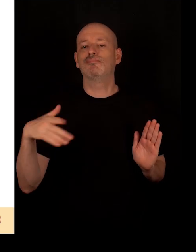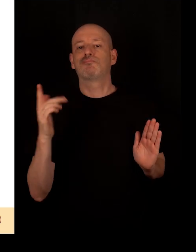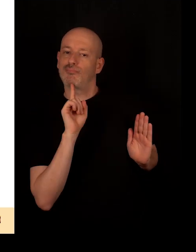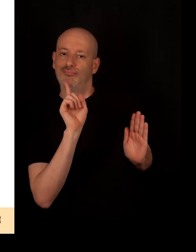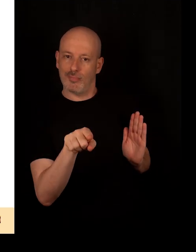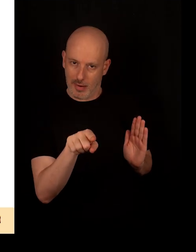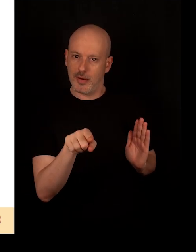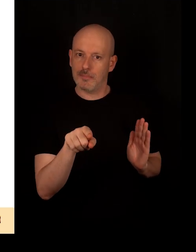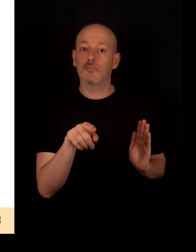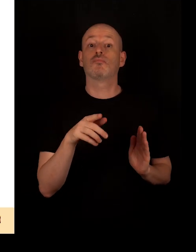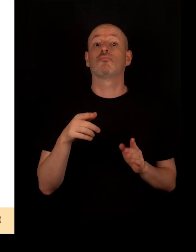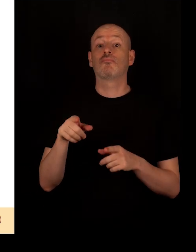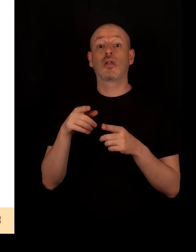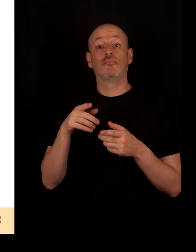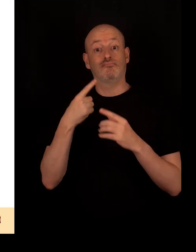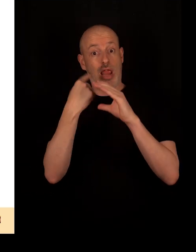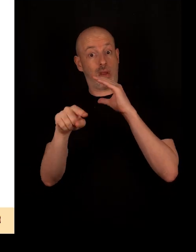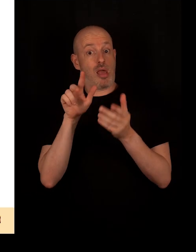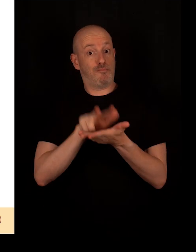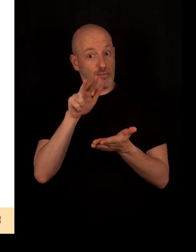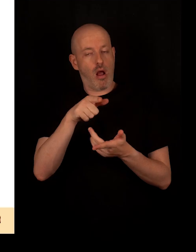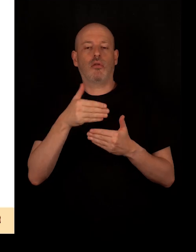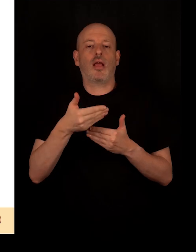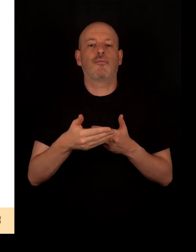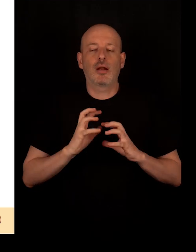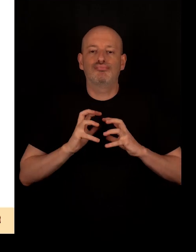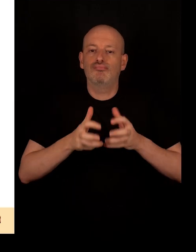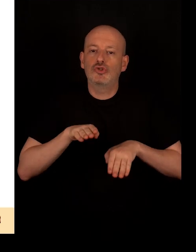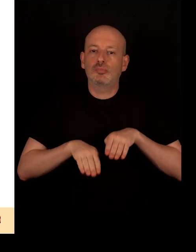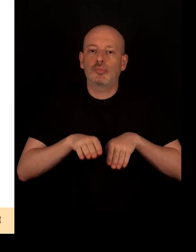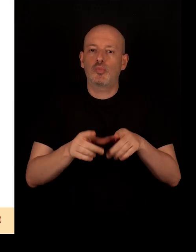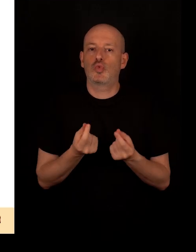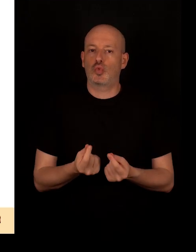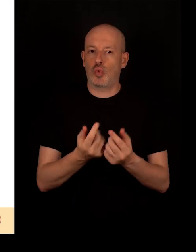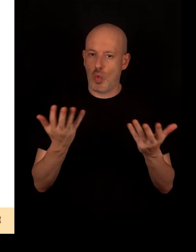and to get back to you. And with the approval email you will receive guided instructions,